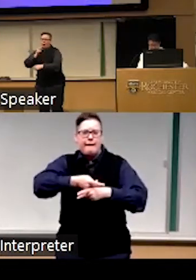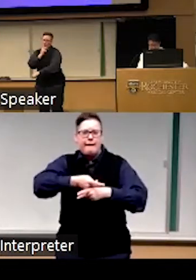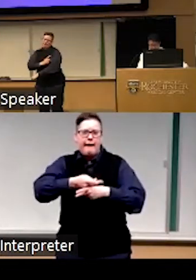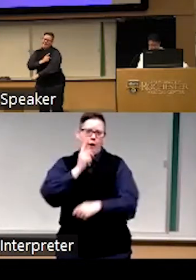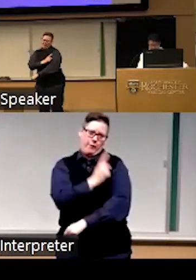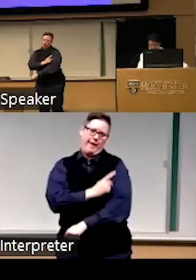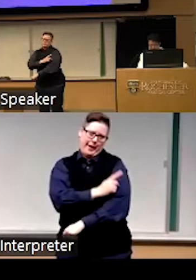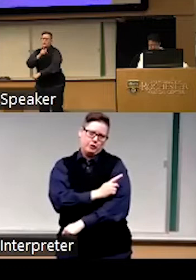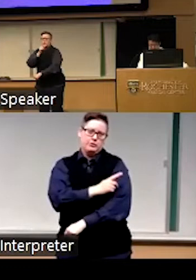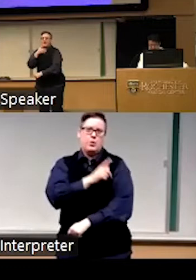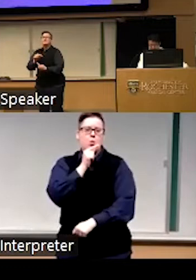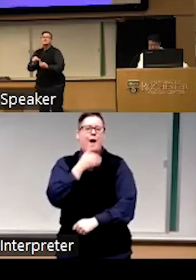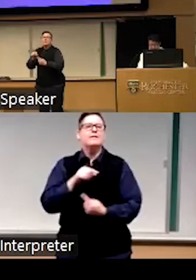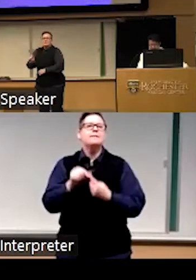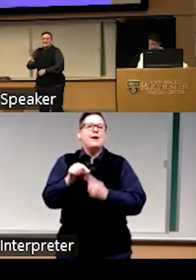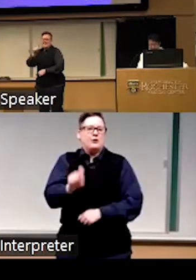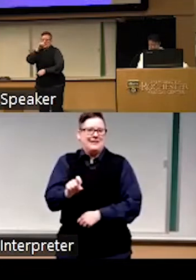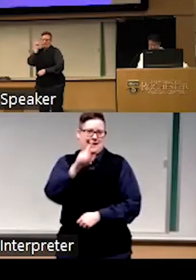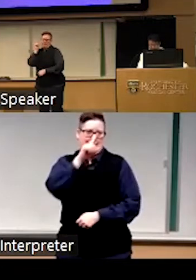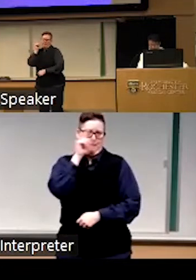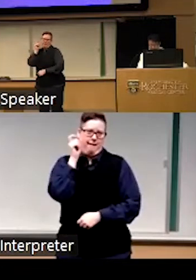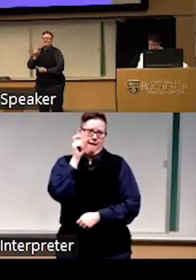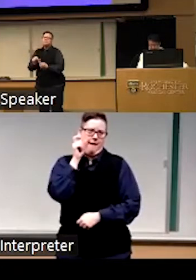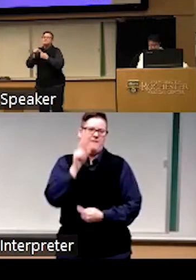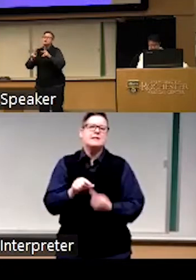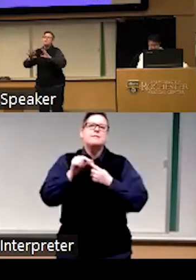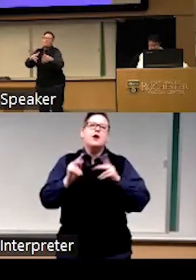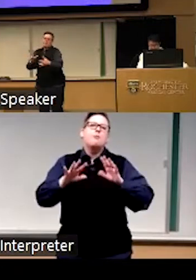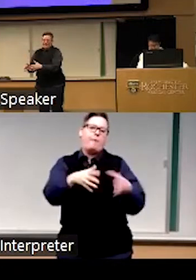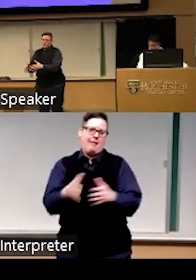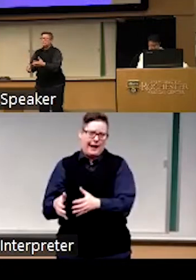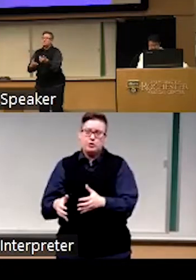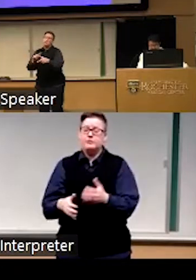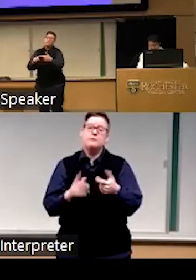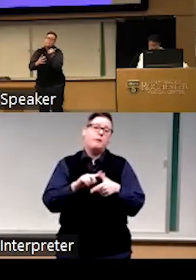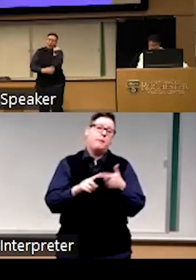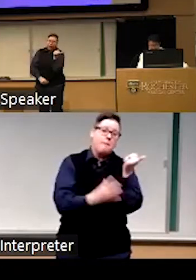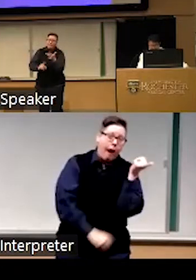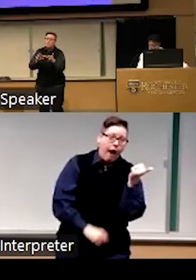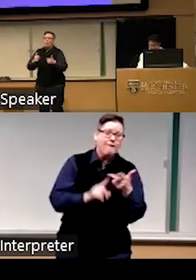who have special needs because of specific afflictions poverty or living conditions that